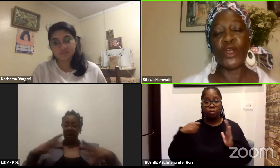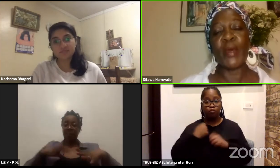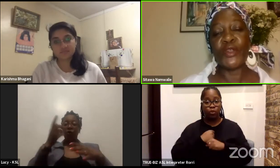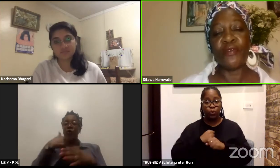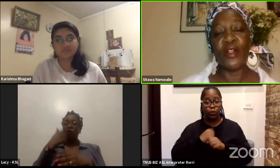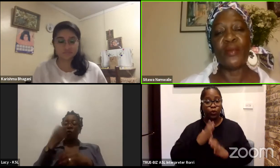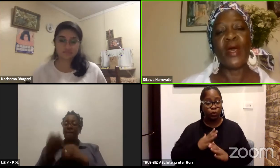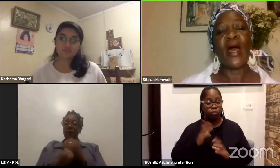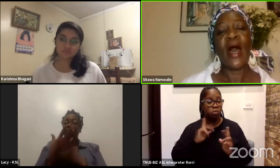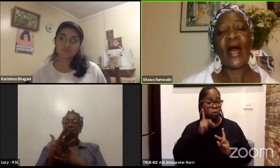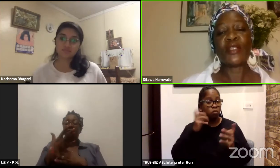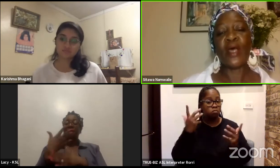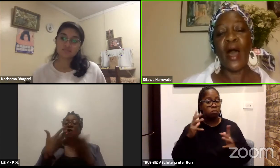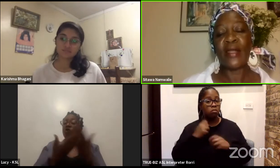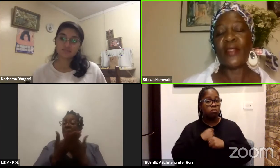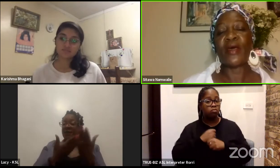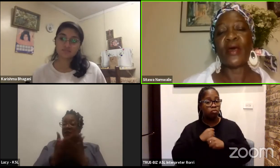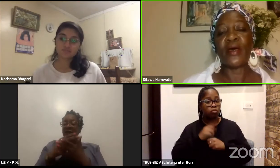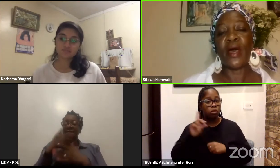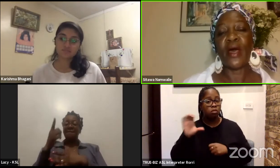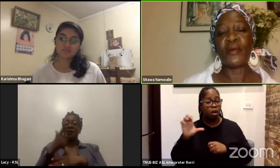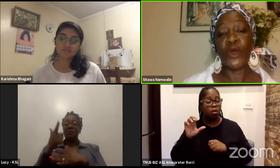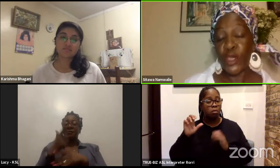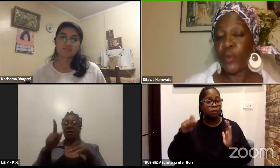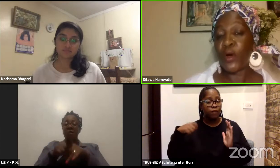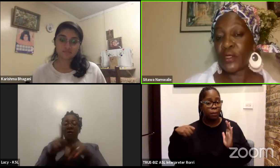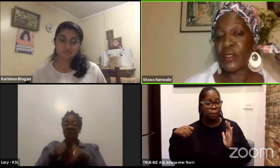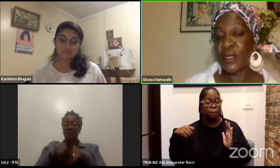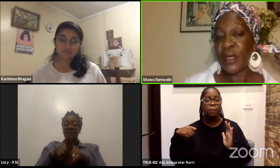a documentary film as under the Docubox process.